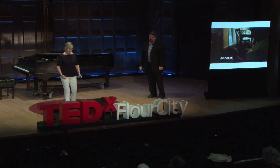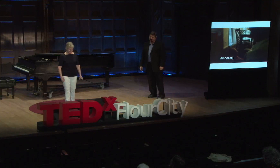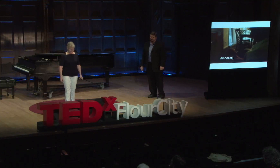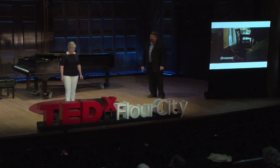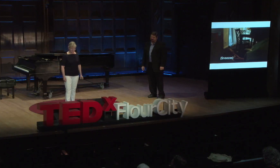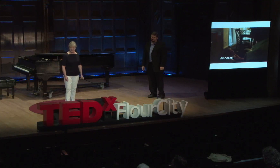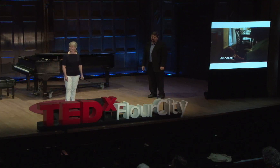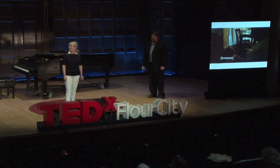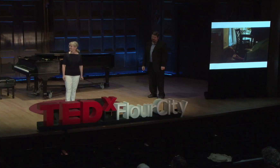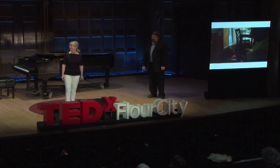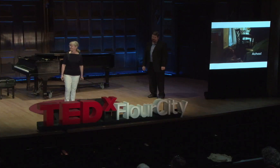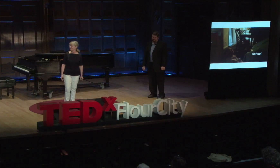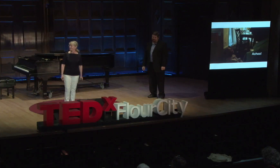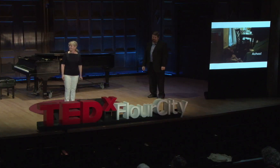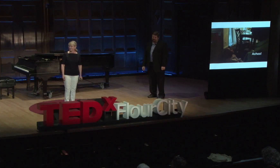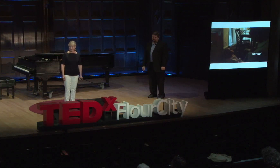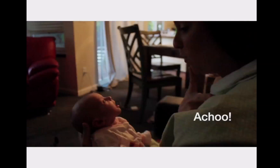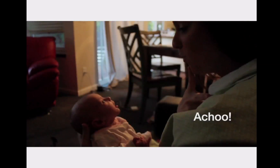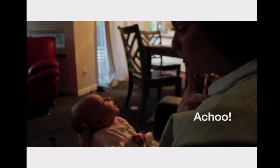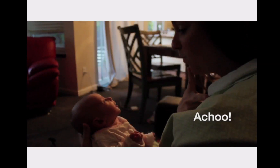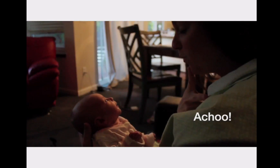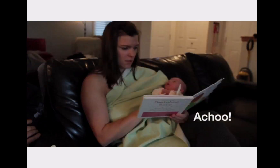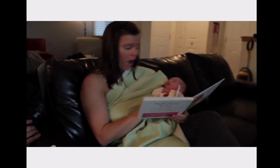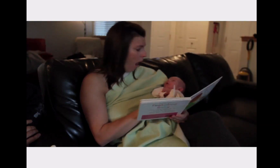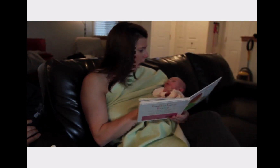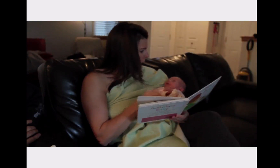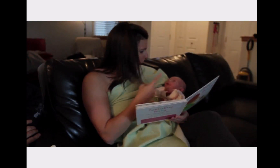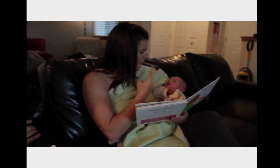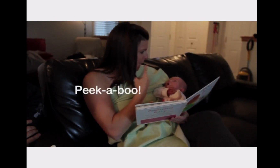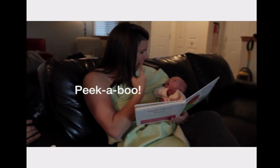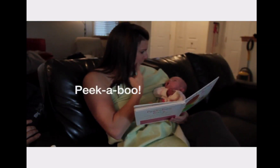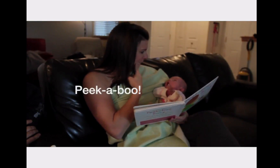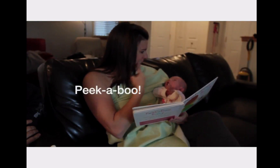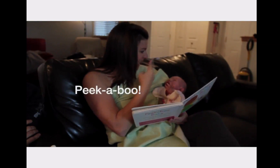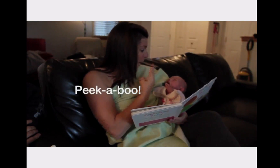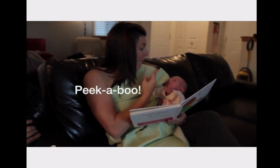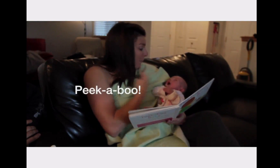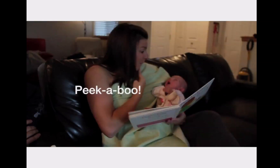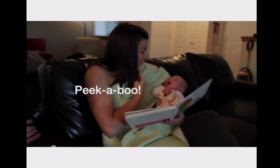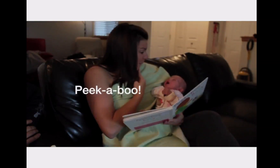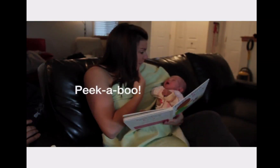(Video) (Woman sneezing) [Achoo!] (Gasping) [Peek-a-boo!]